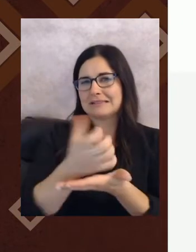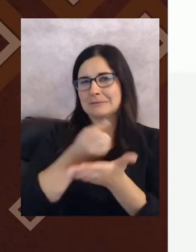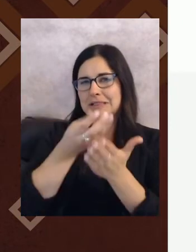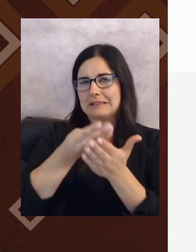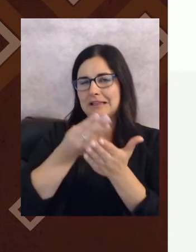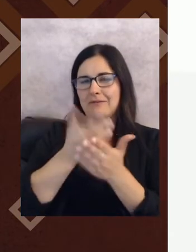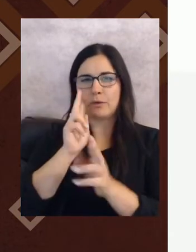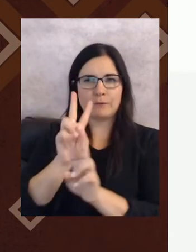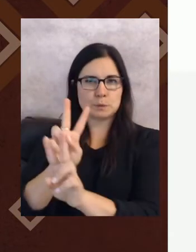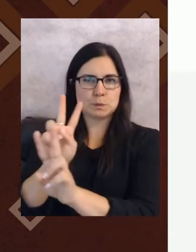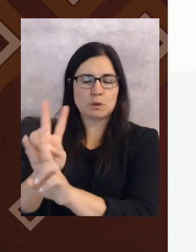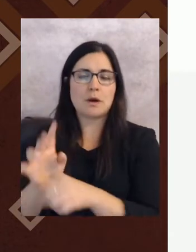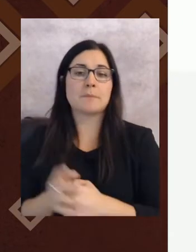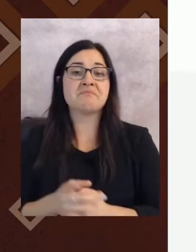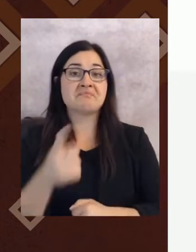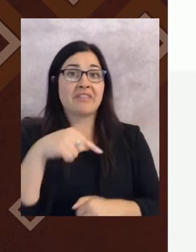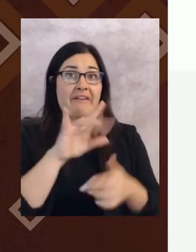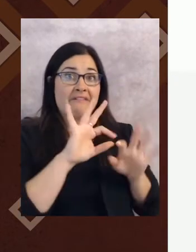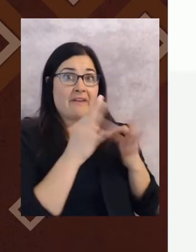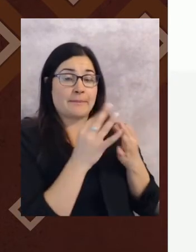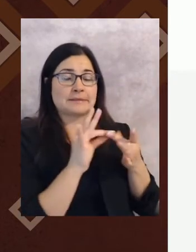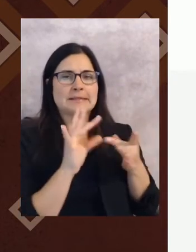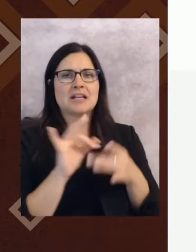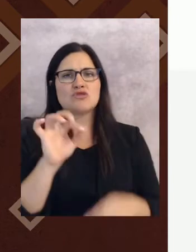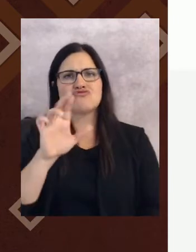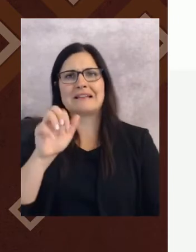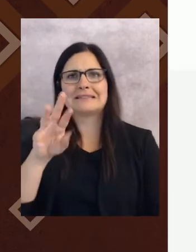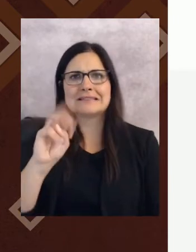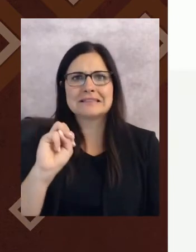They say that racism has once again proven deadly.